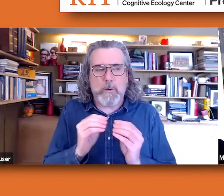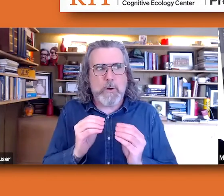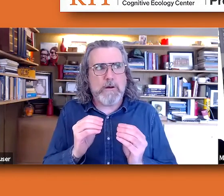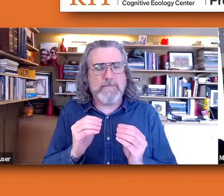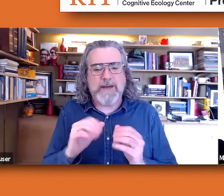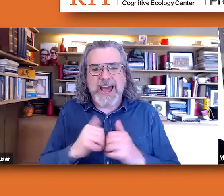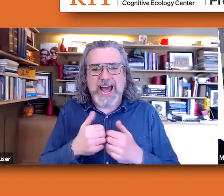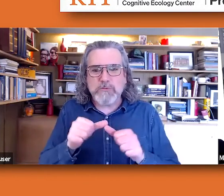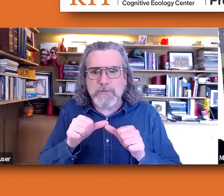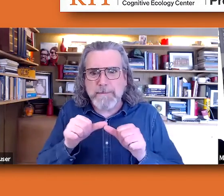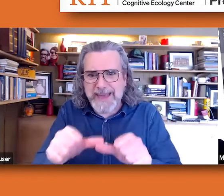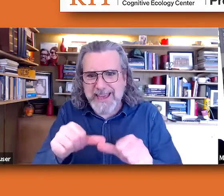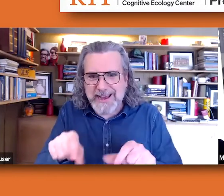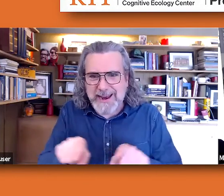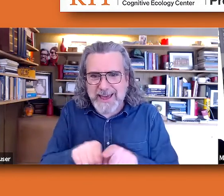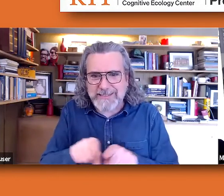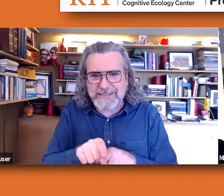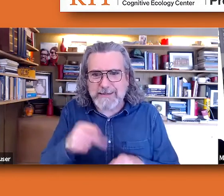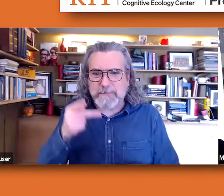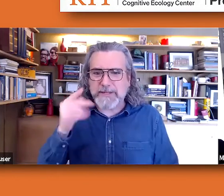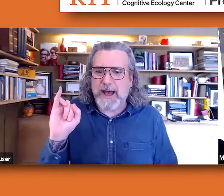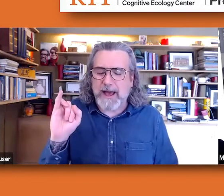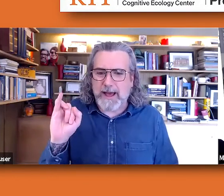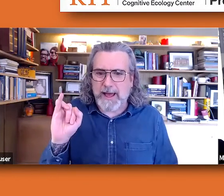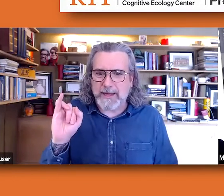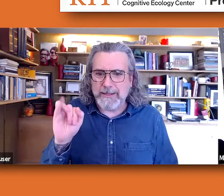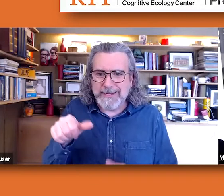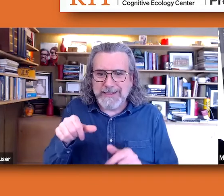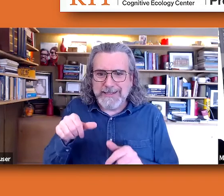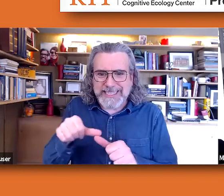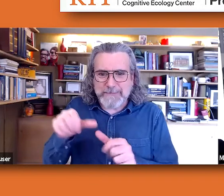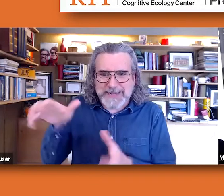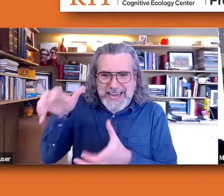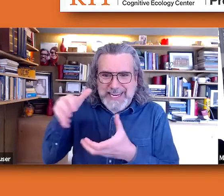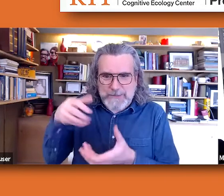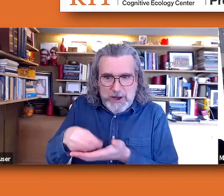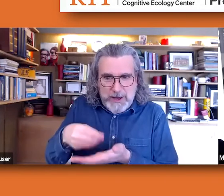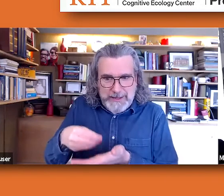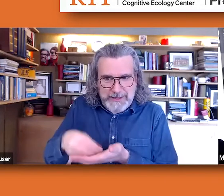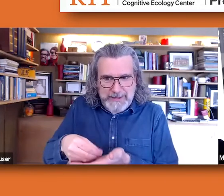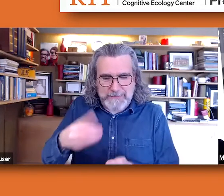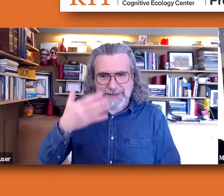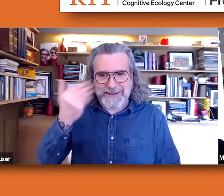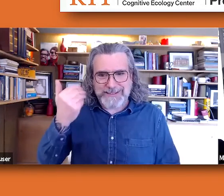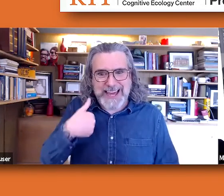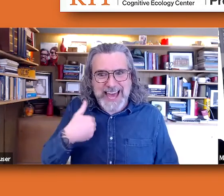the names of scientists that are being presented to me. Um, I may be more concerned